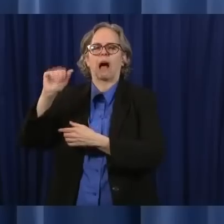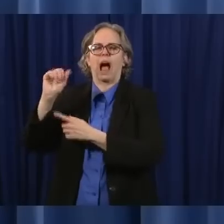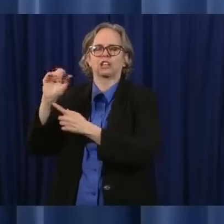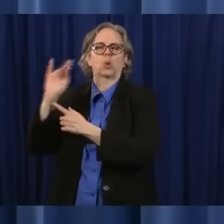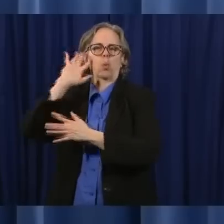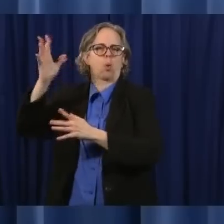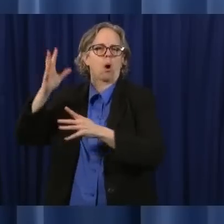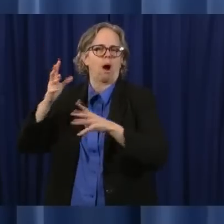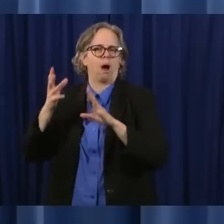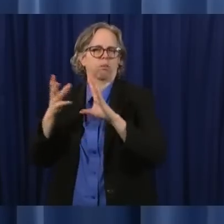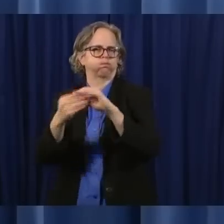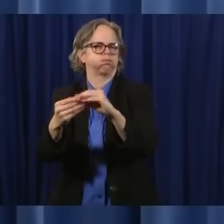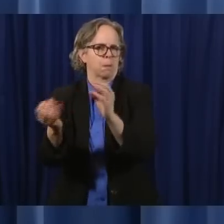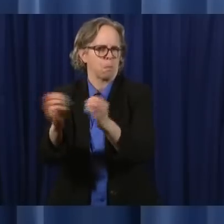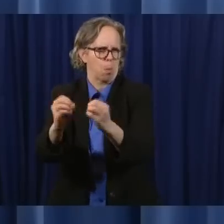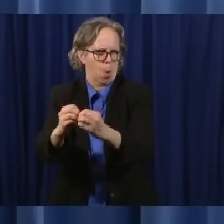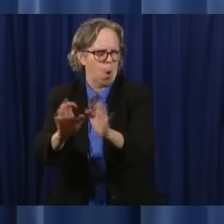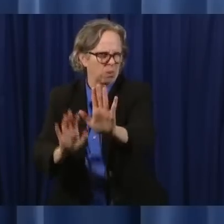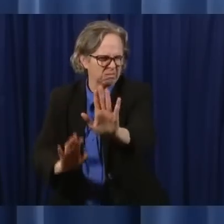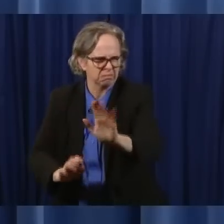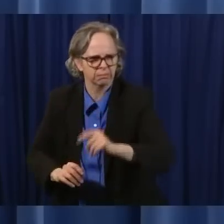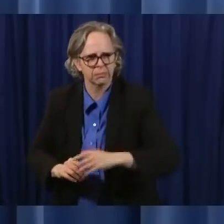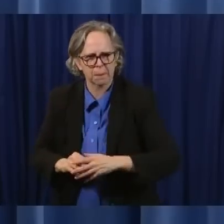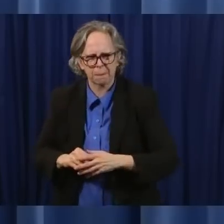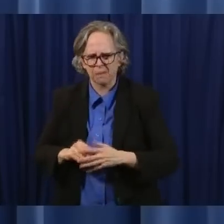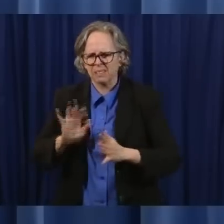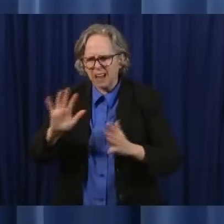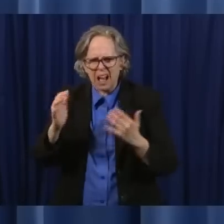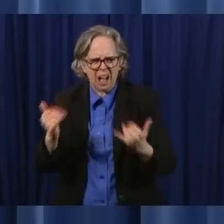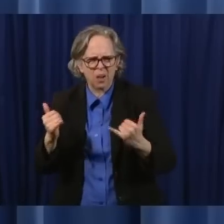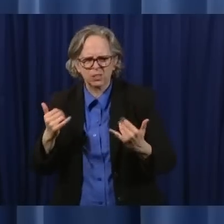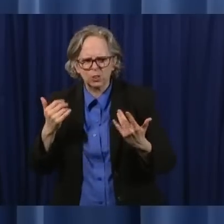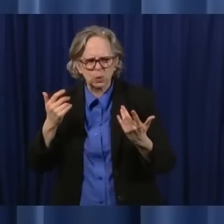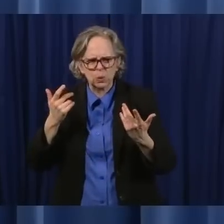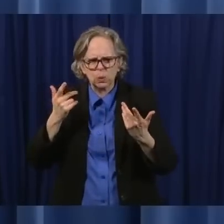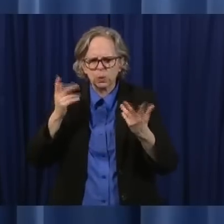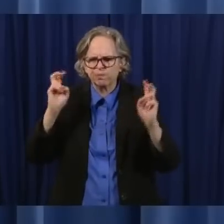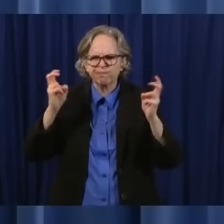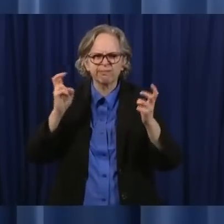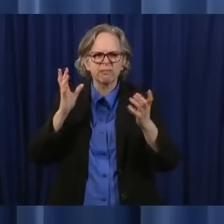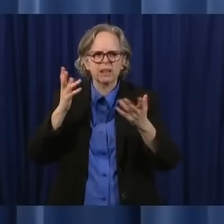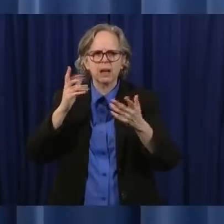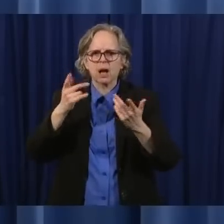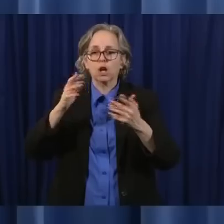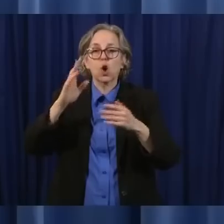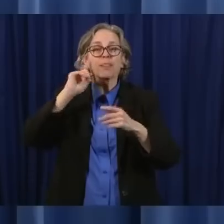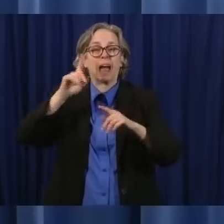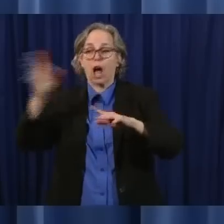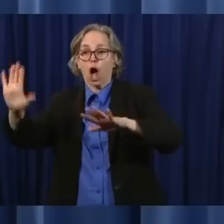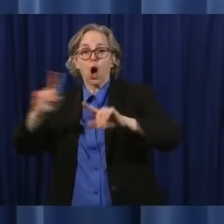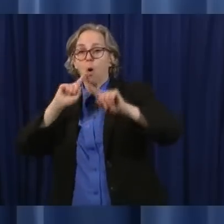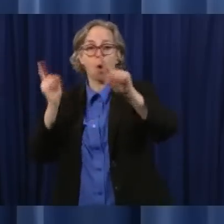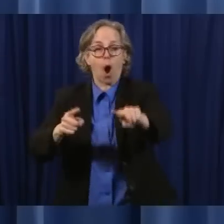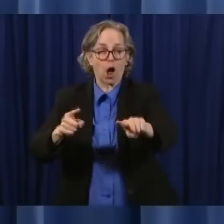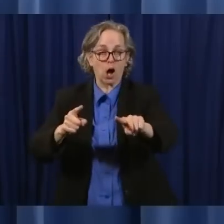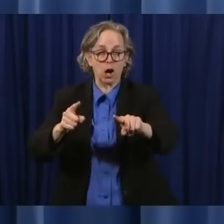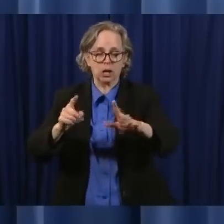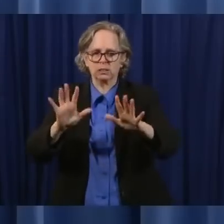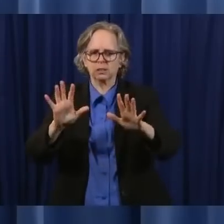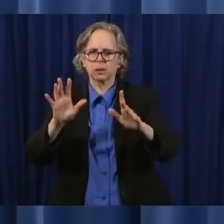SO WE ARE STARTING BACK NOW. WE ARE STARTING BACK ONE STEP AT A TIME. AND LET ME TELL YOU AND DR. ACTON CAN EXPLAIN IT IN MORE DETAIL, EXACTLY WHAT WE ARE DOING. BUT WE ARE BEGINNING THIS LONG